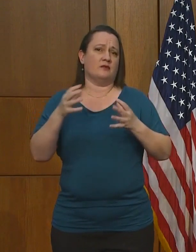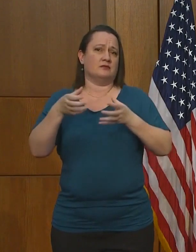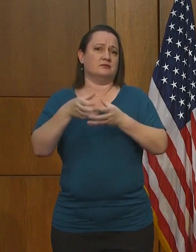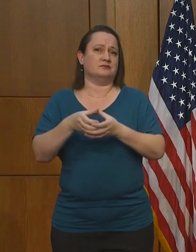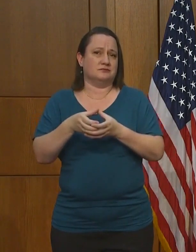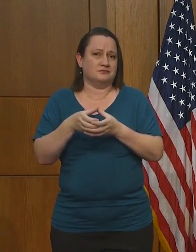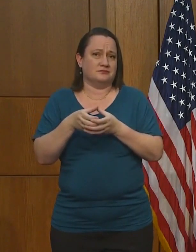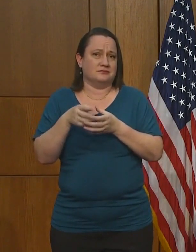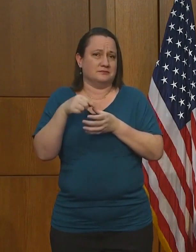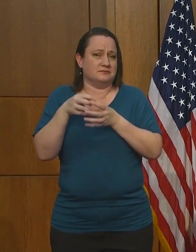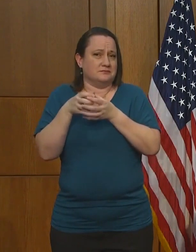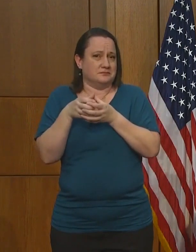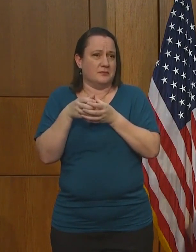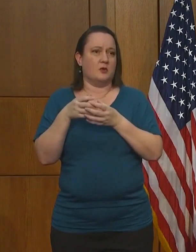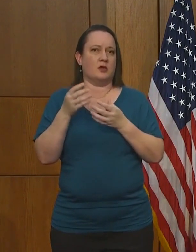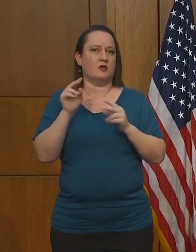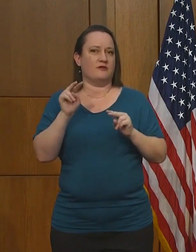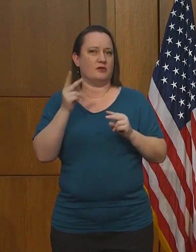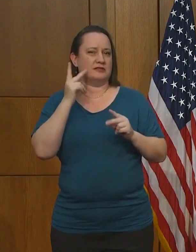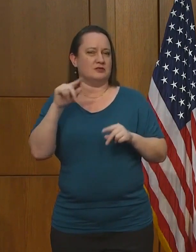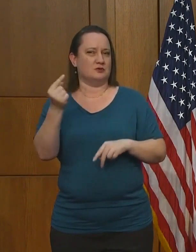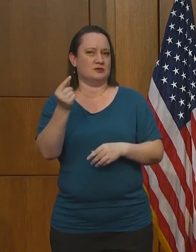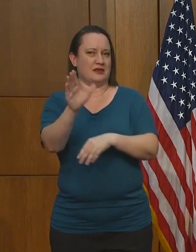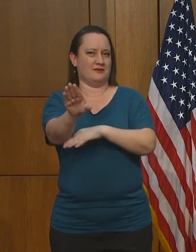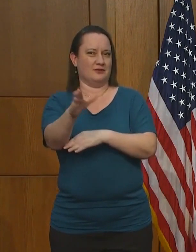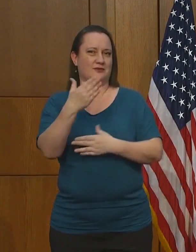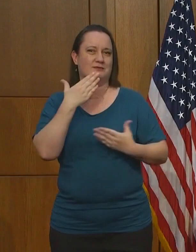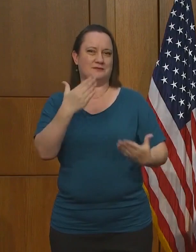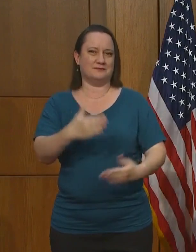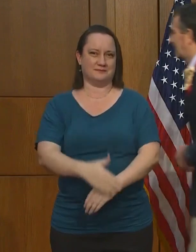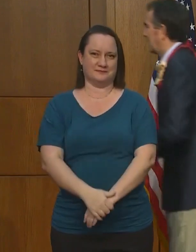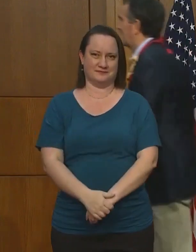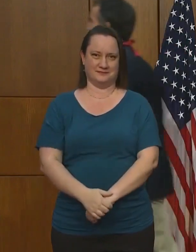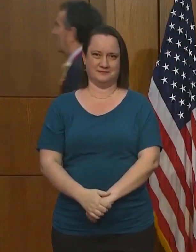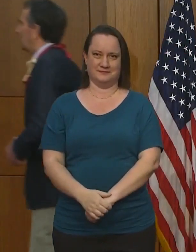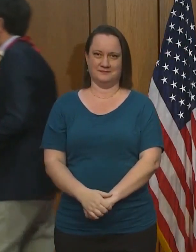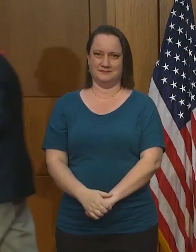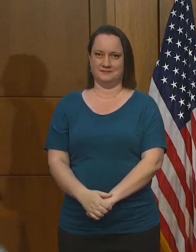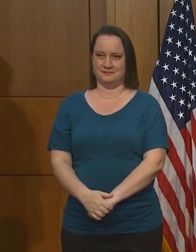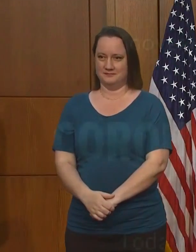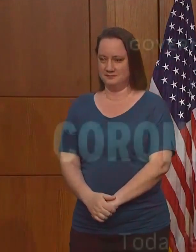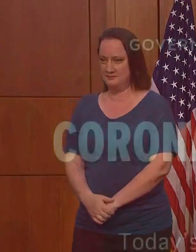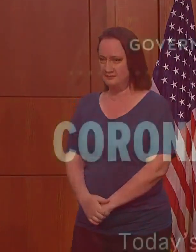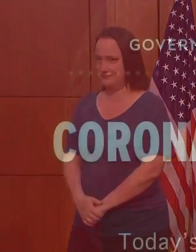WEEKEND AND ENJOY YOUR FAMILY AND WE LOOK FORWARD TO BEING